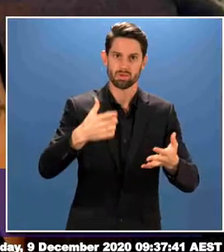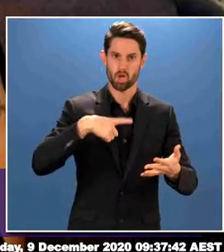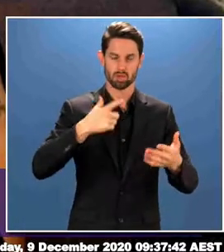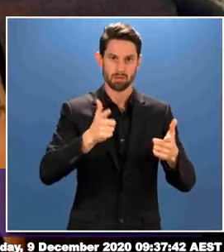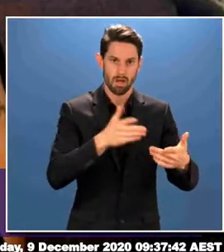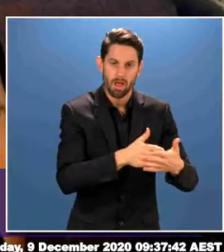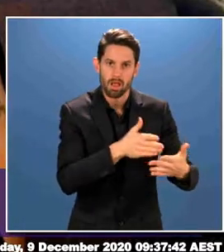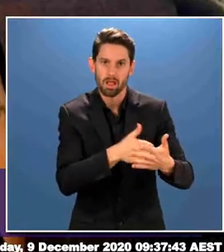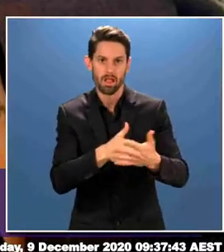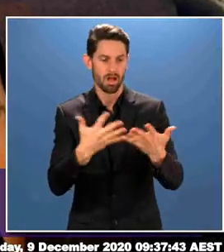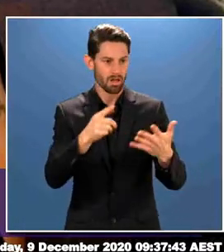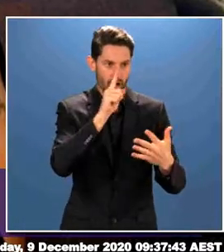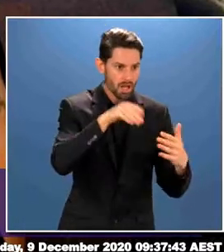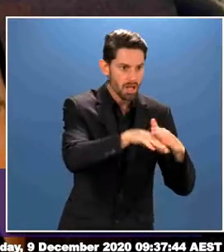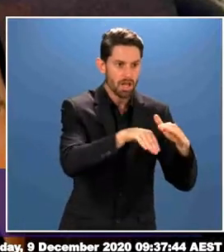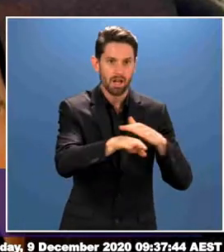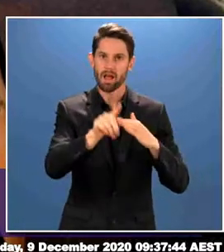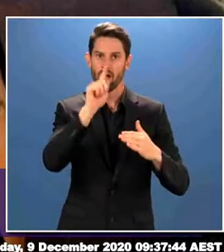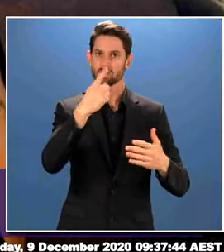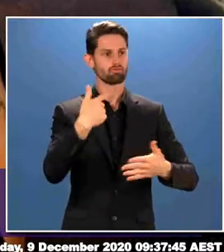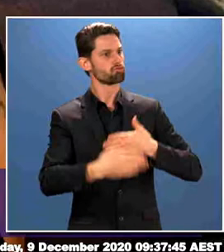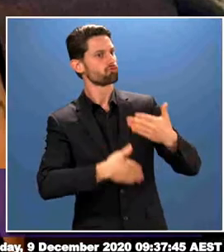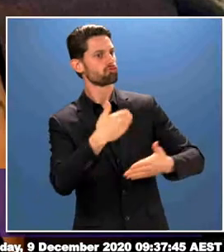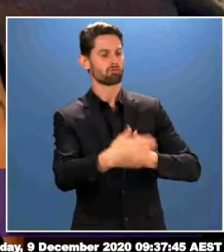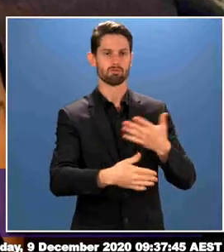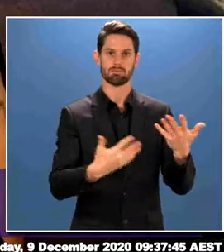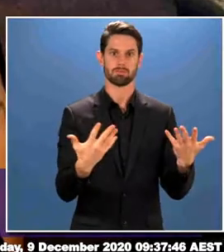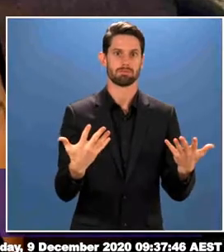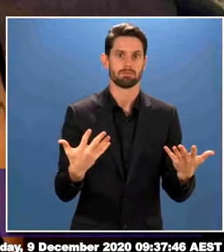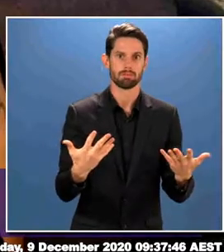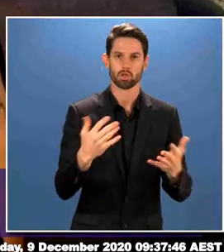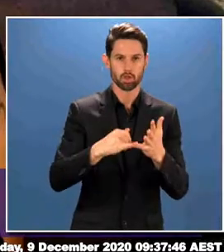experience due to their disability, and for this reason they may not